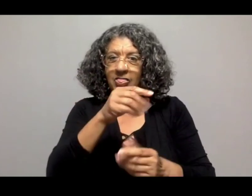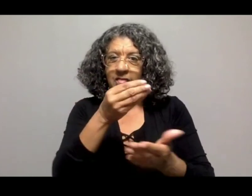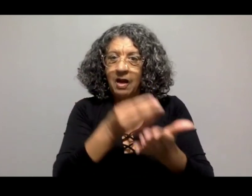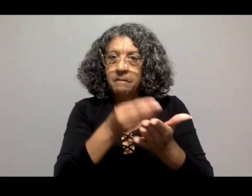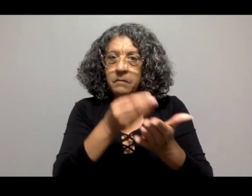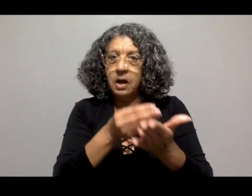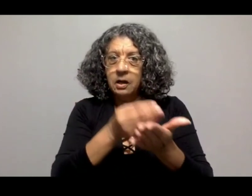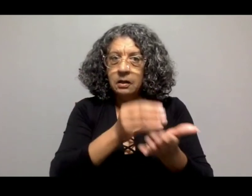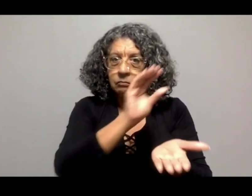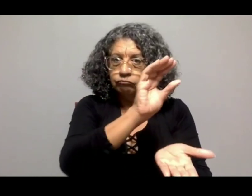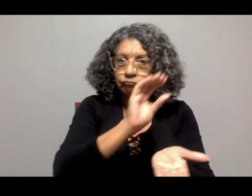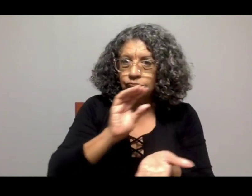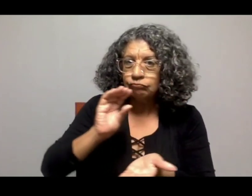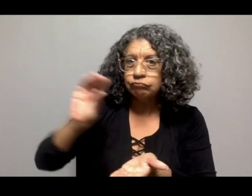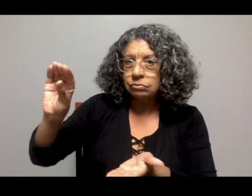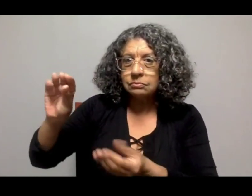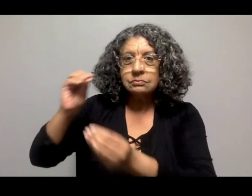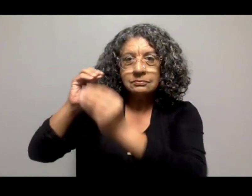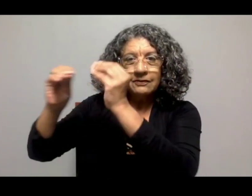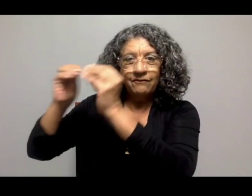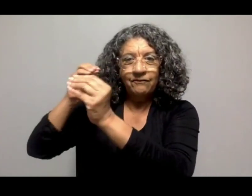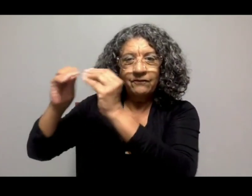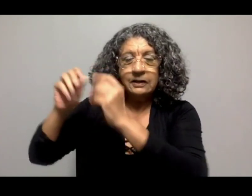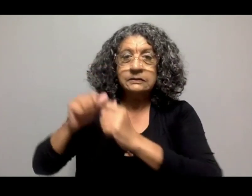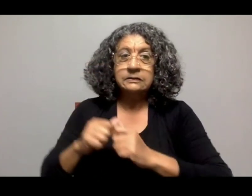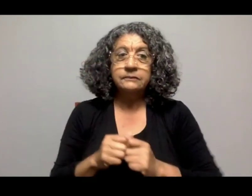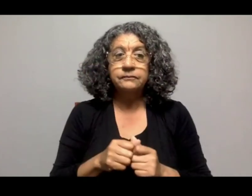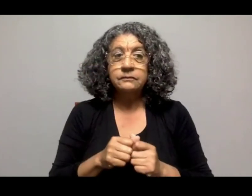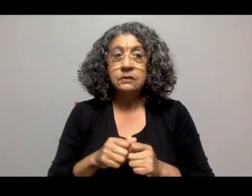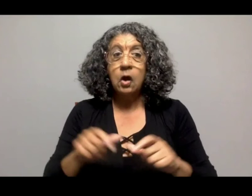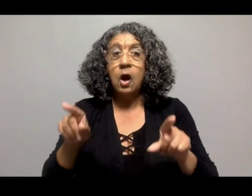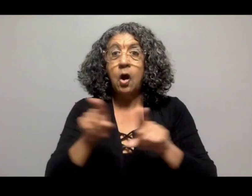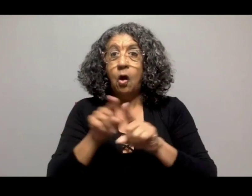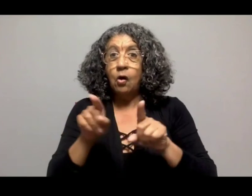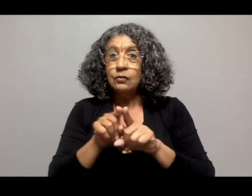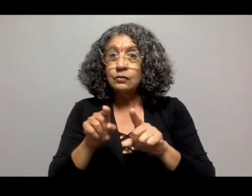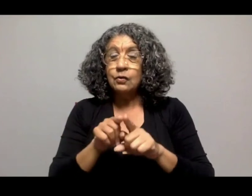that money can be applied to those repairs,